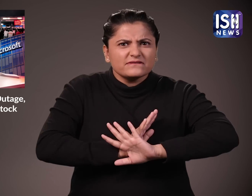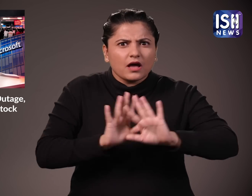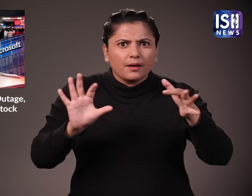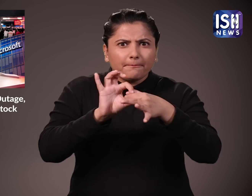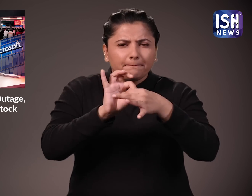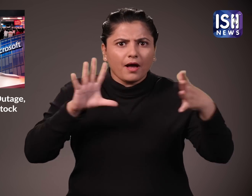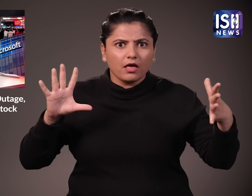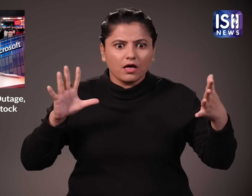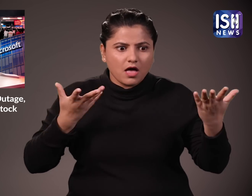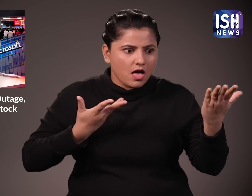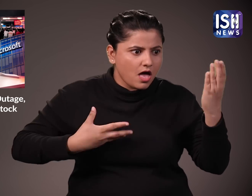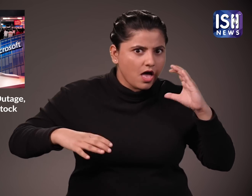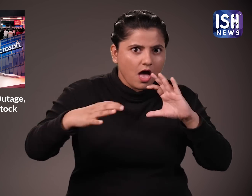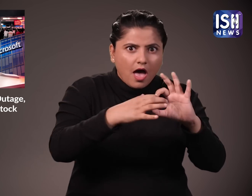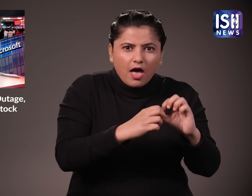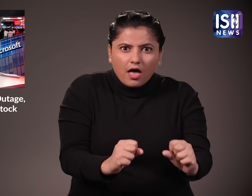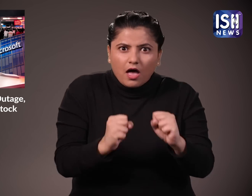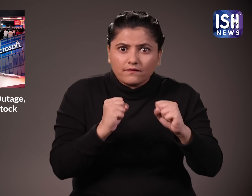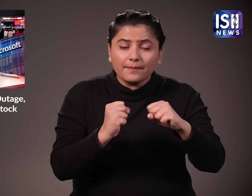All these were severely affected.